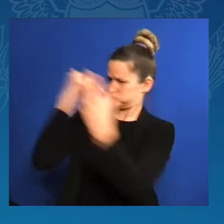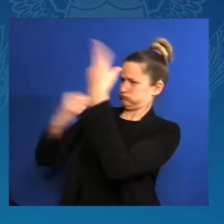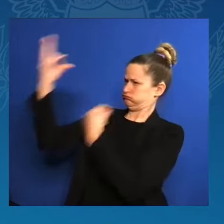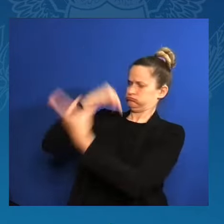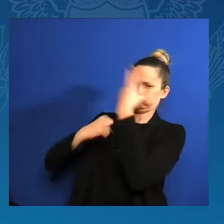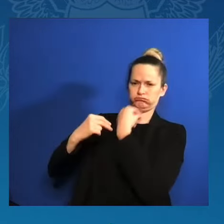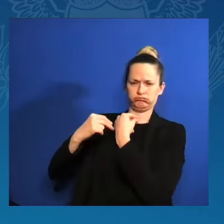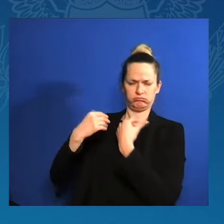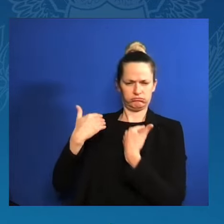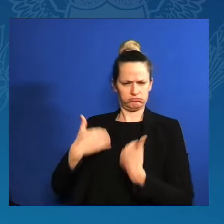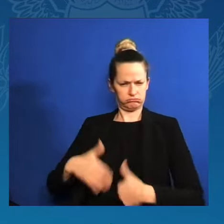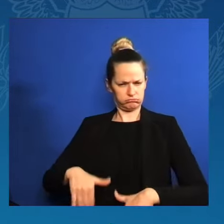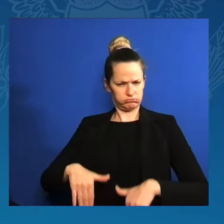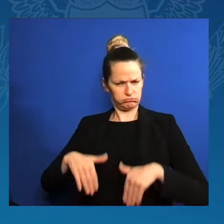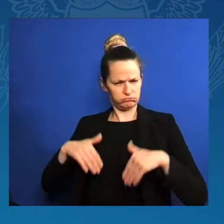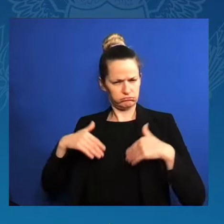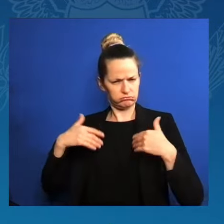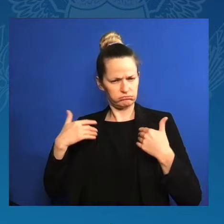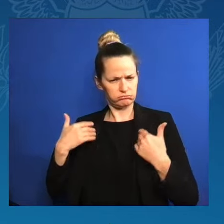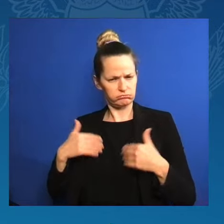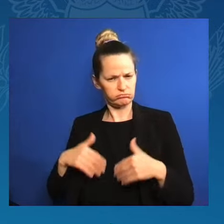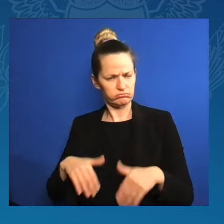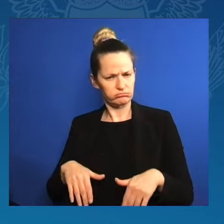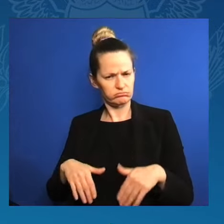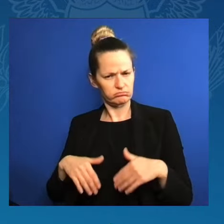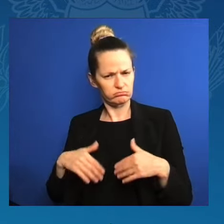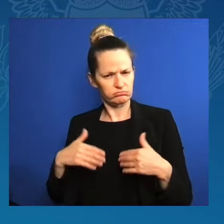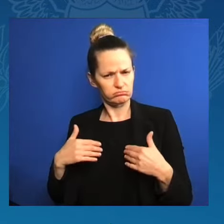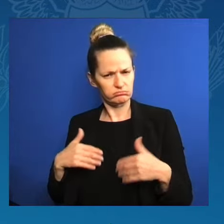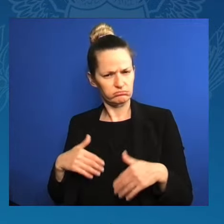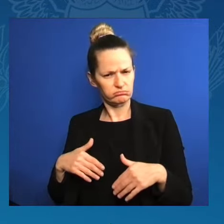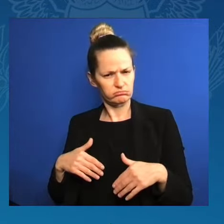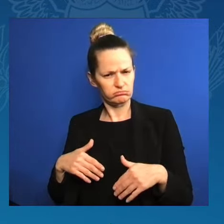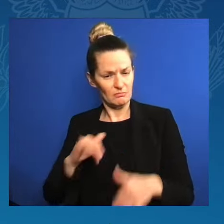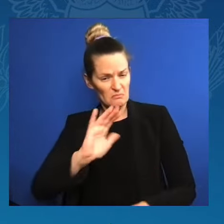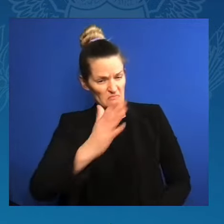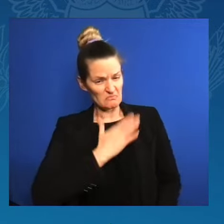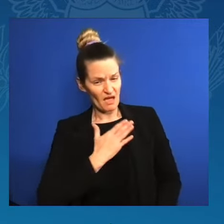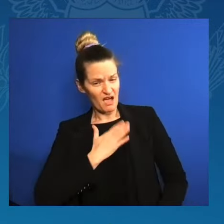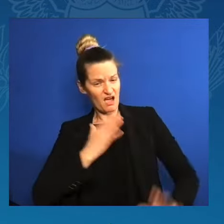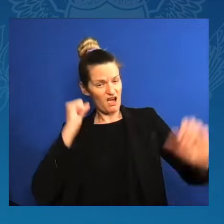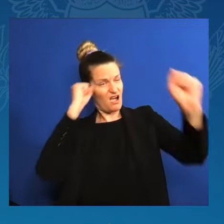So, let's see the big picture at play here. And, of course, a year after Dobbs,